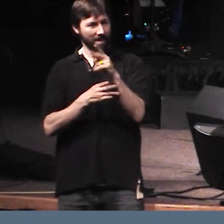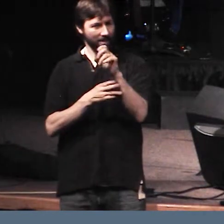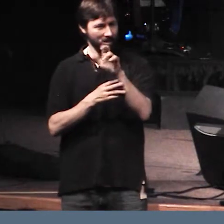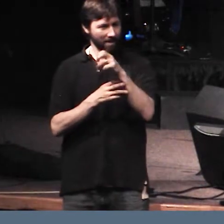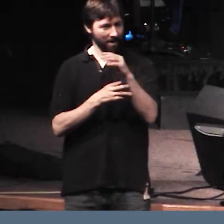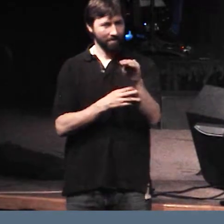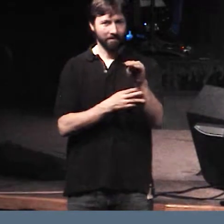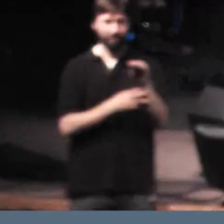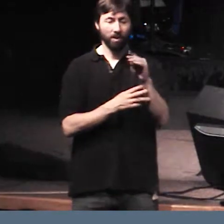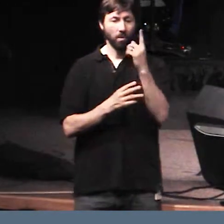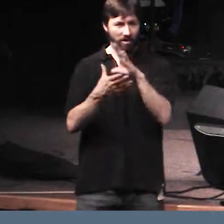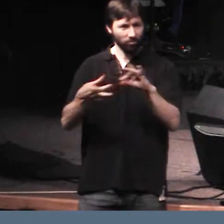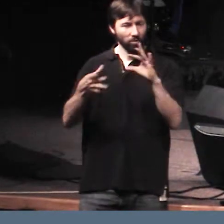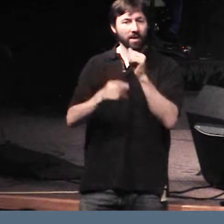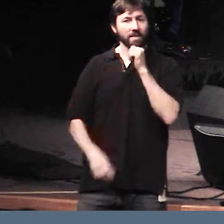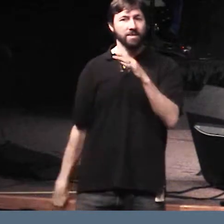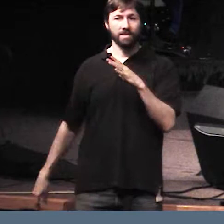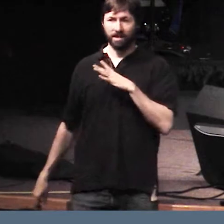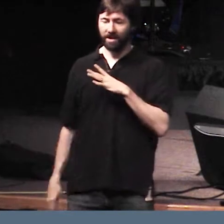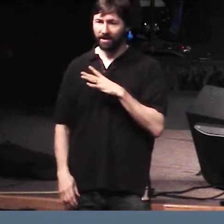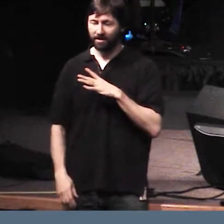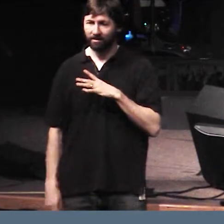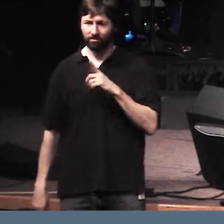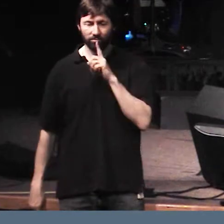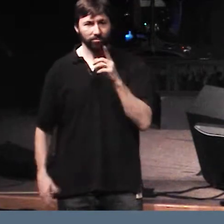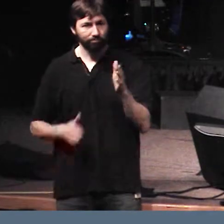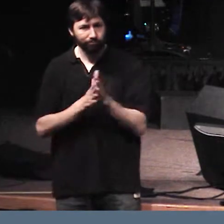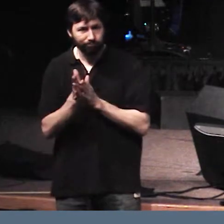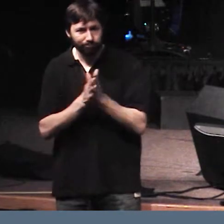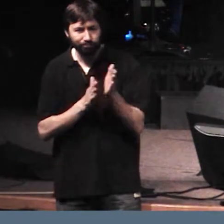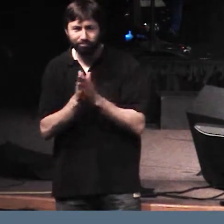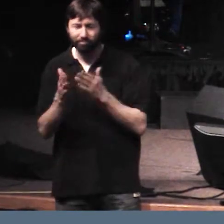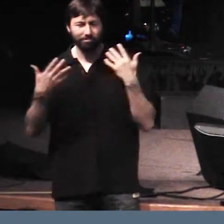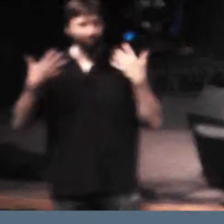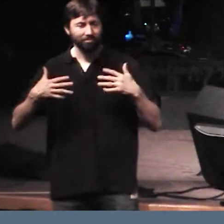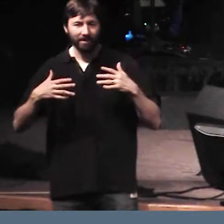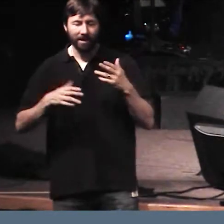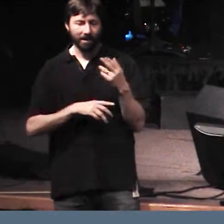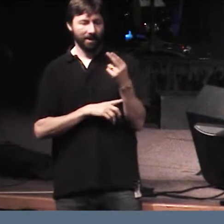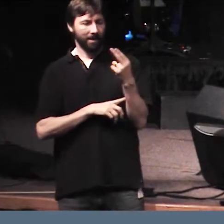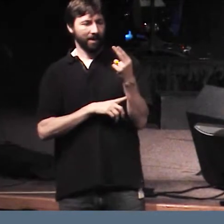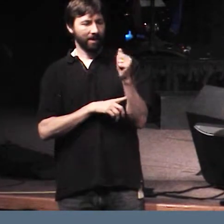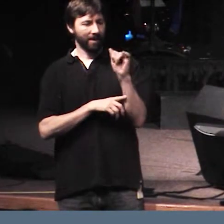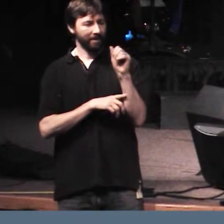There is one story of a lady who showed tremendous cHesed Maybe I need to teach you that word OK cHesed